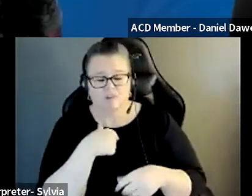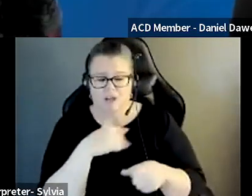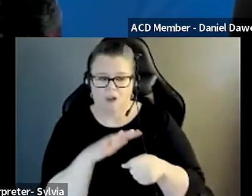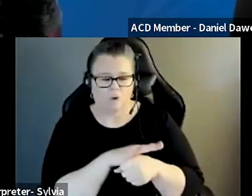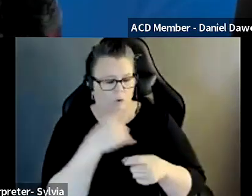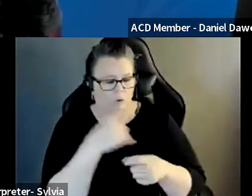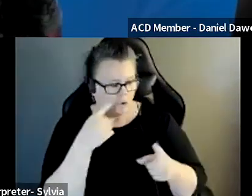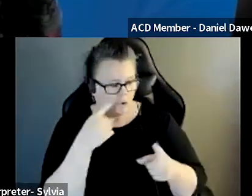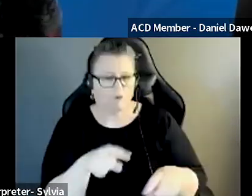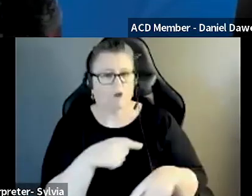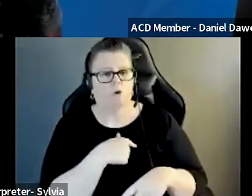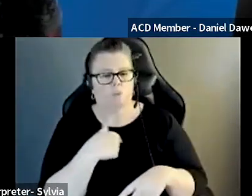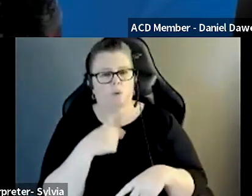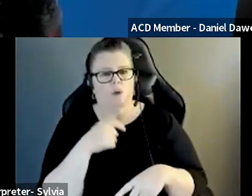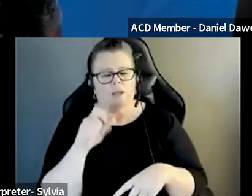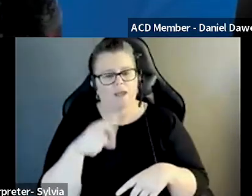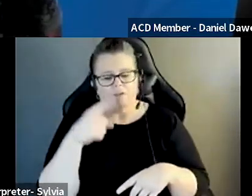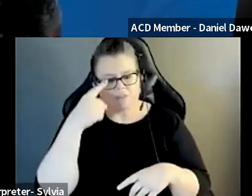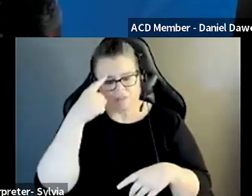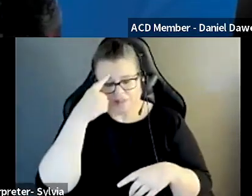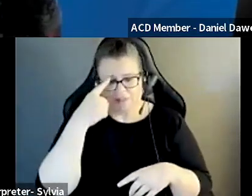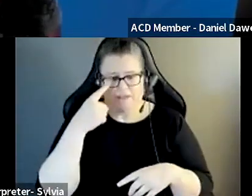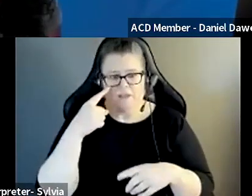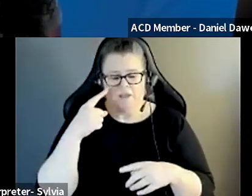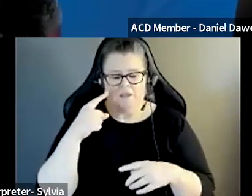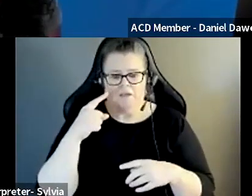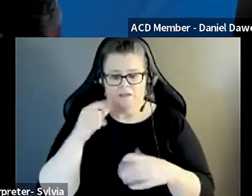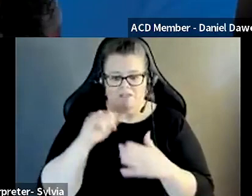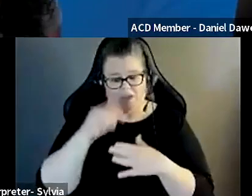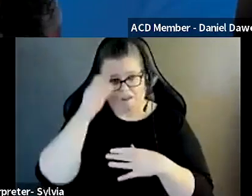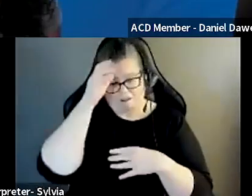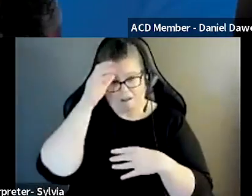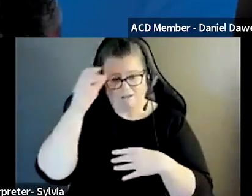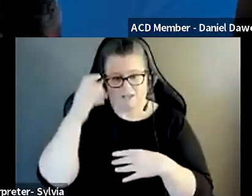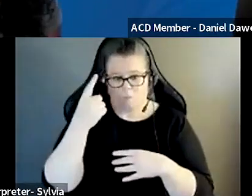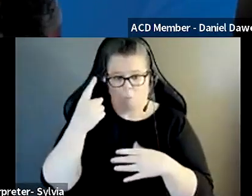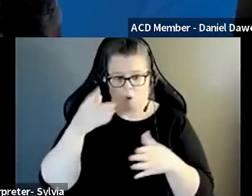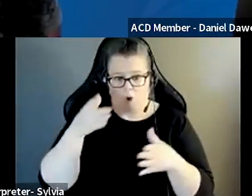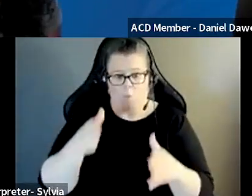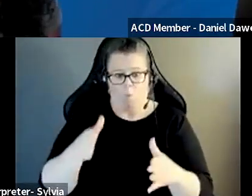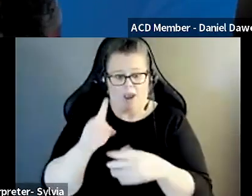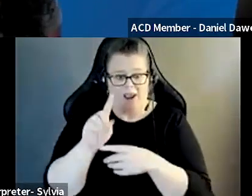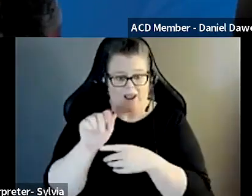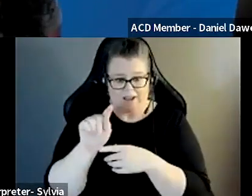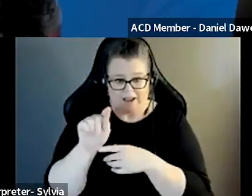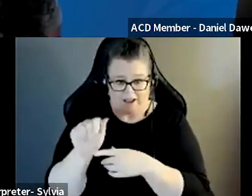against the concept of one-way data flow. And we really are not trying to just speed